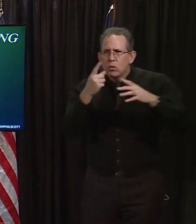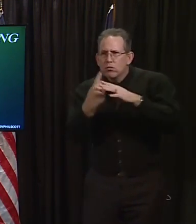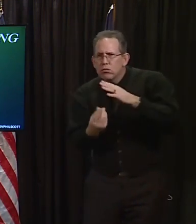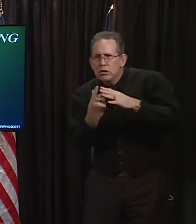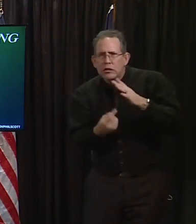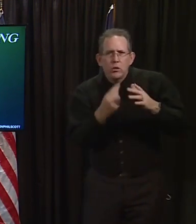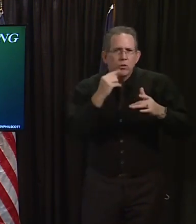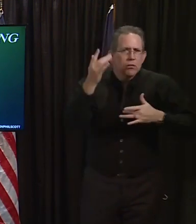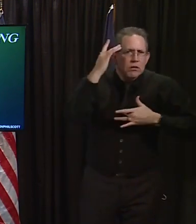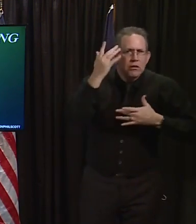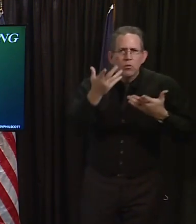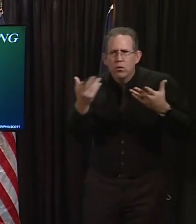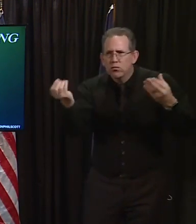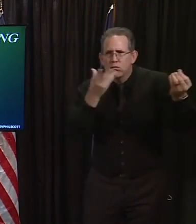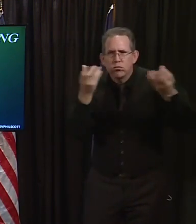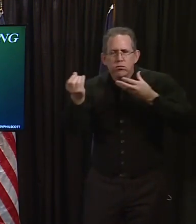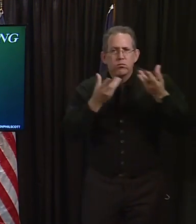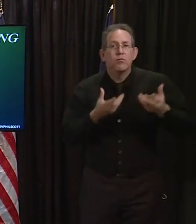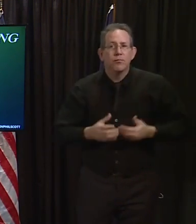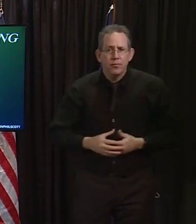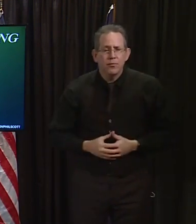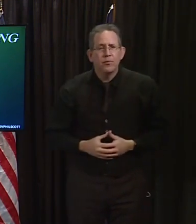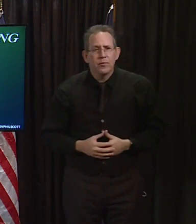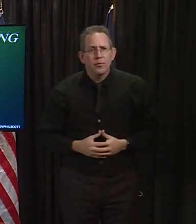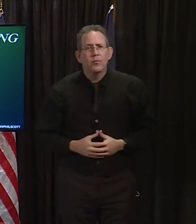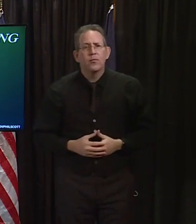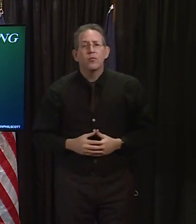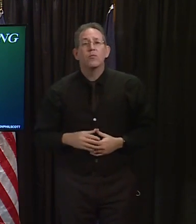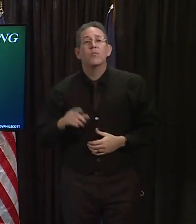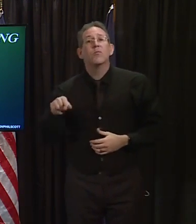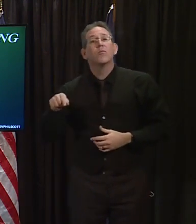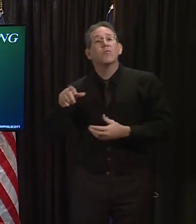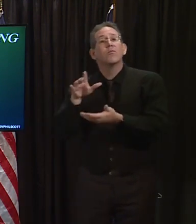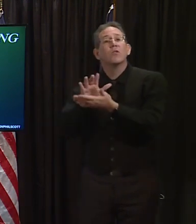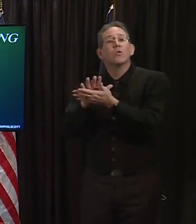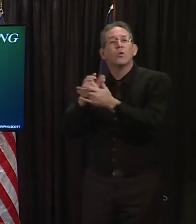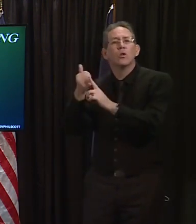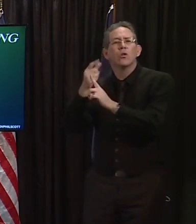Schools will be receiving deliveries of additional test kits this week. So